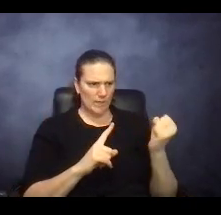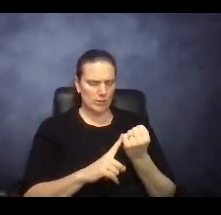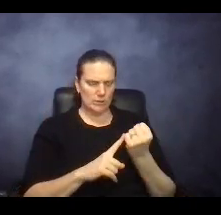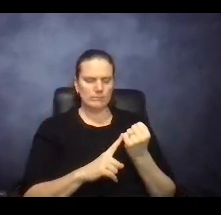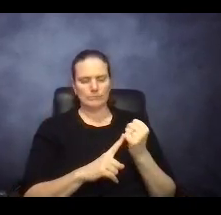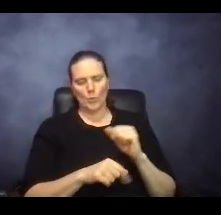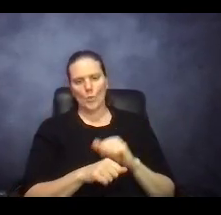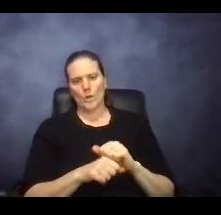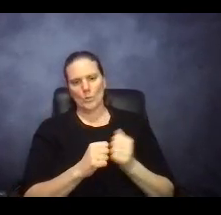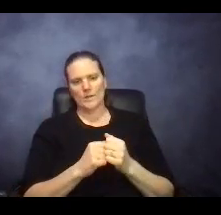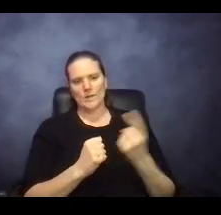So like Heart of Wellness here in Olympia,